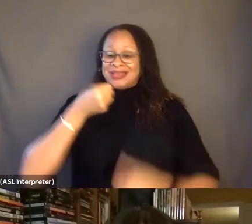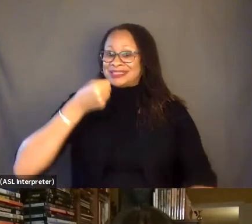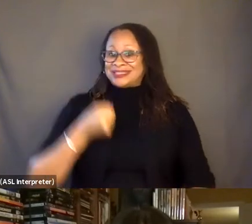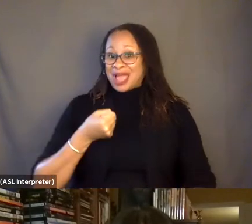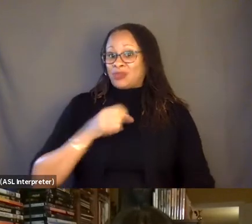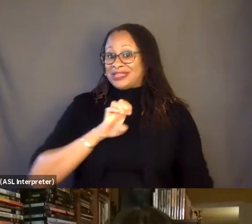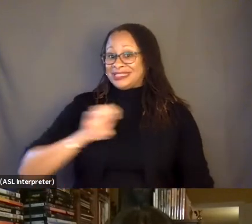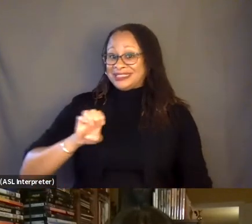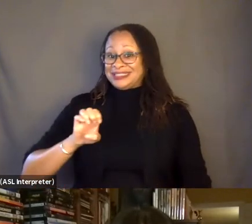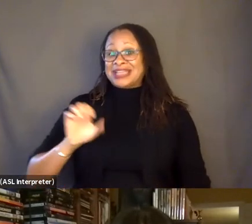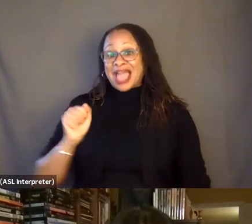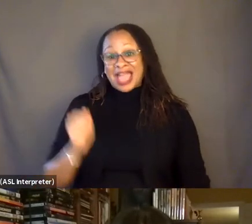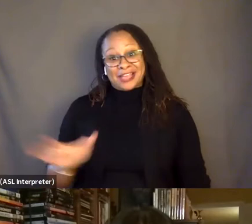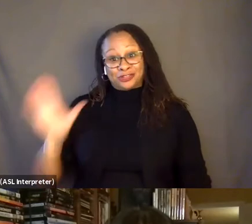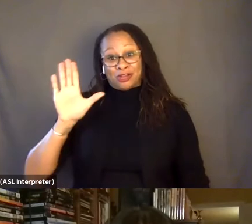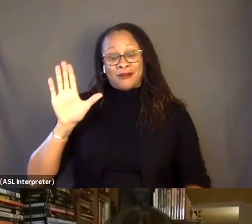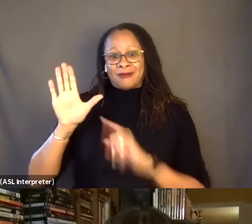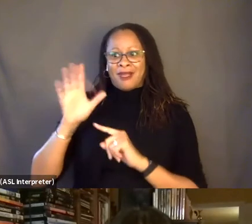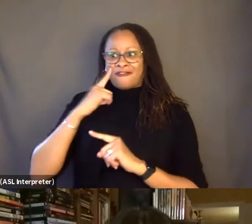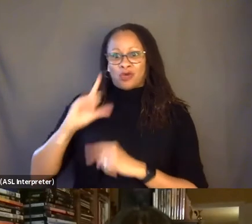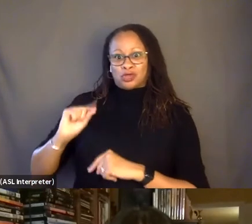but for 20 years, it was for CNN